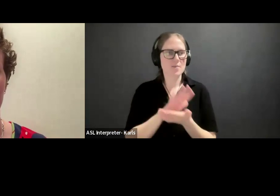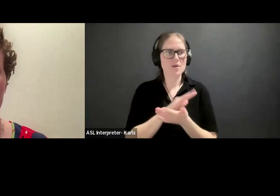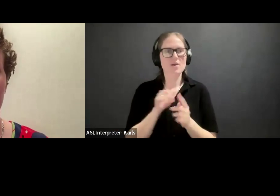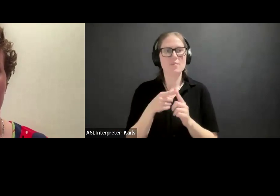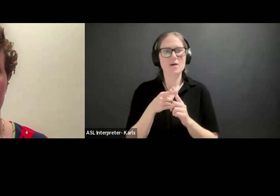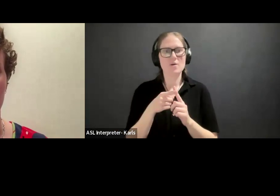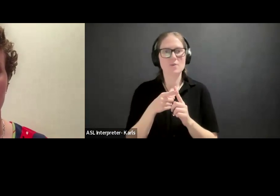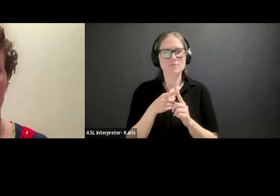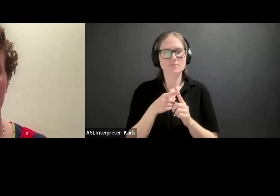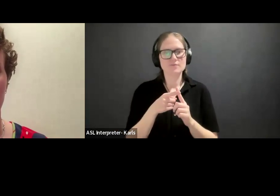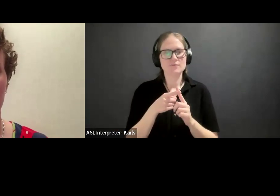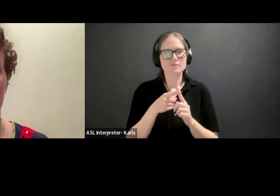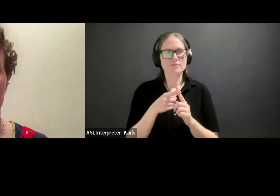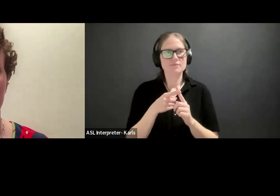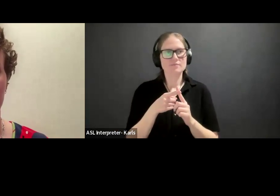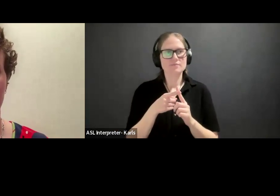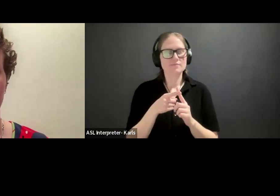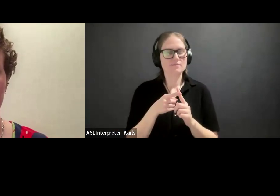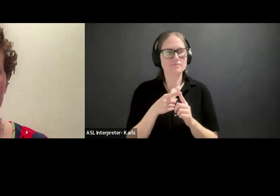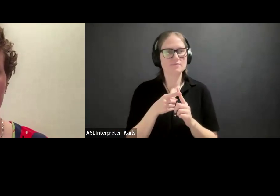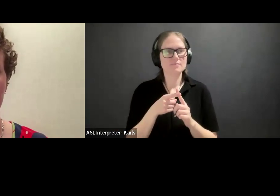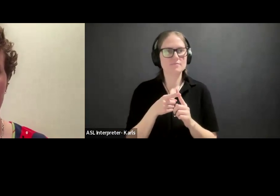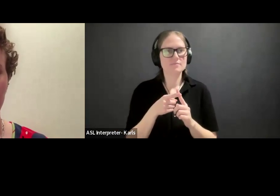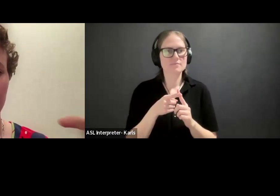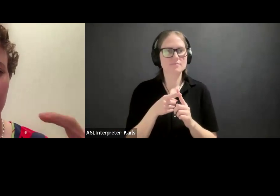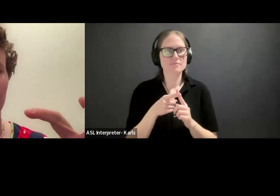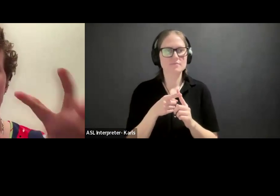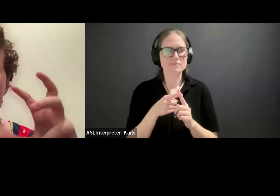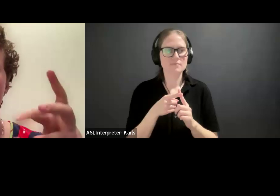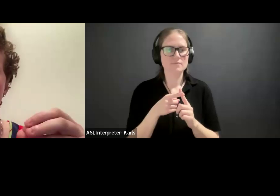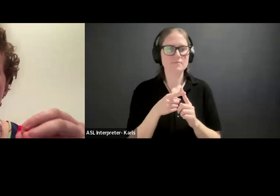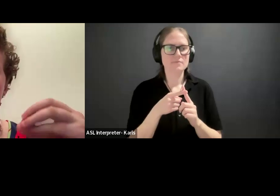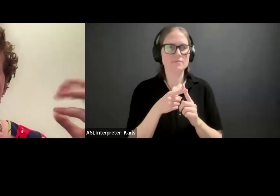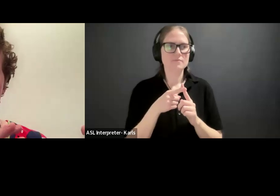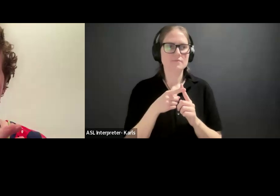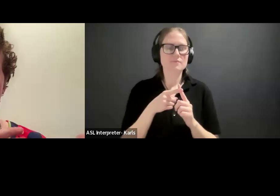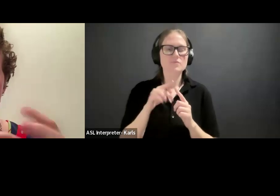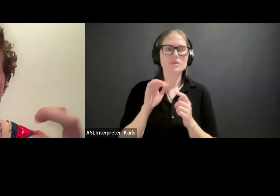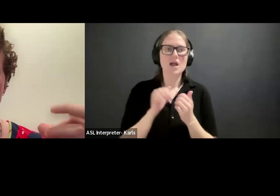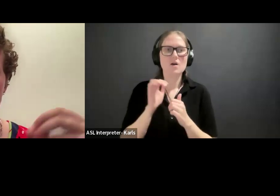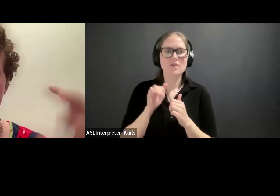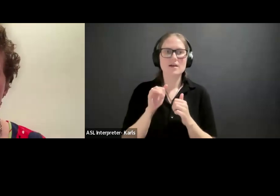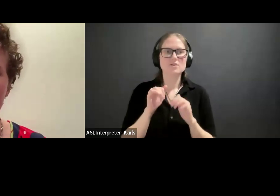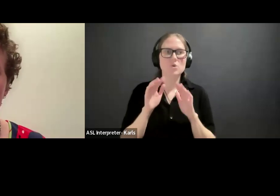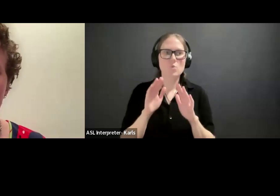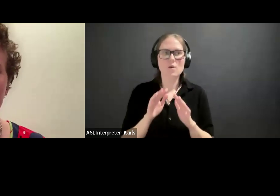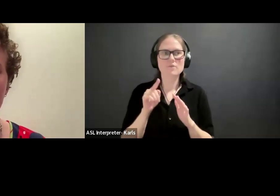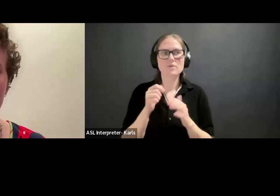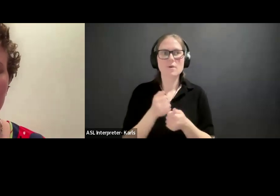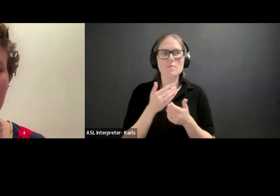kind of this wonderful, um, kind of, like, this poem enacts exactly what Hoffman describes in her manifesto.